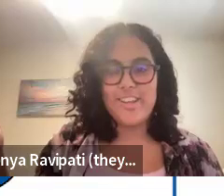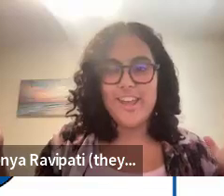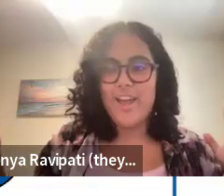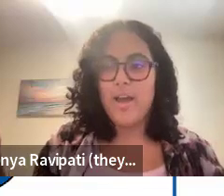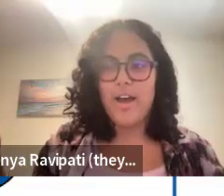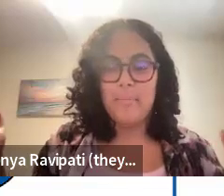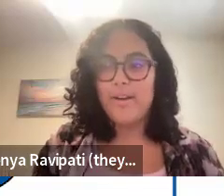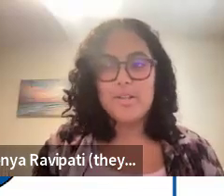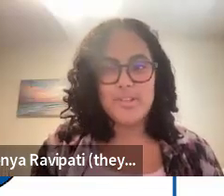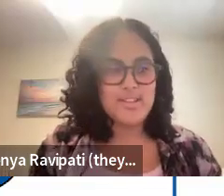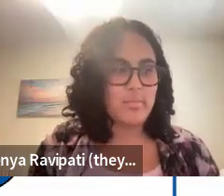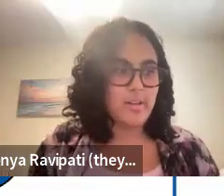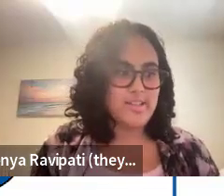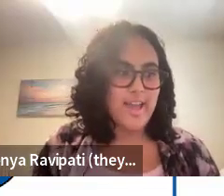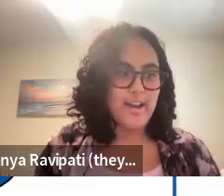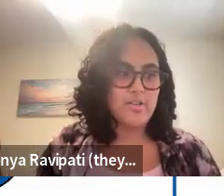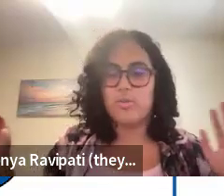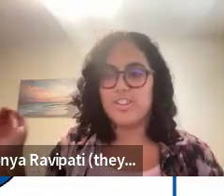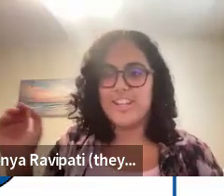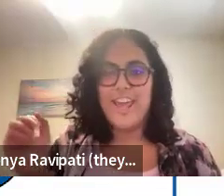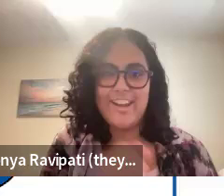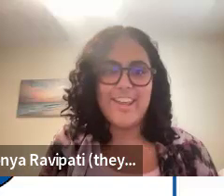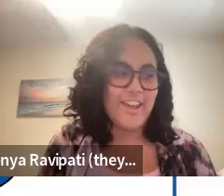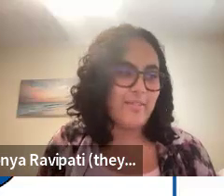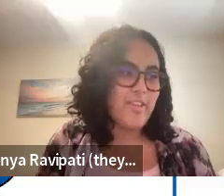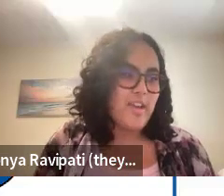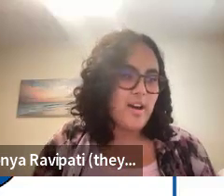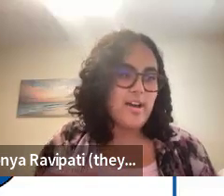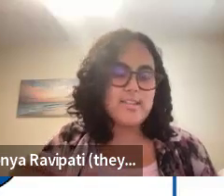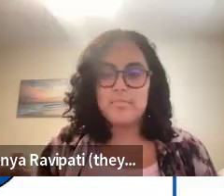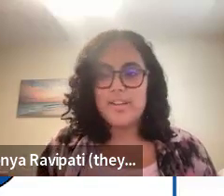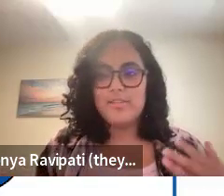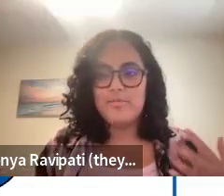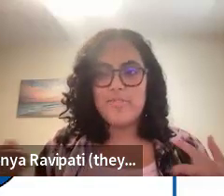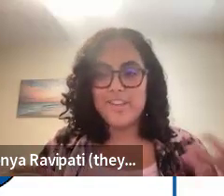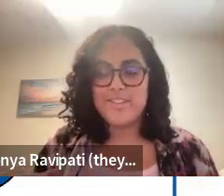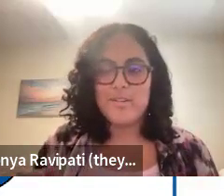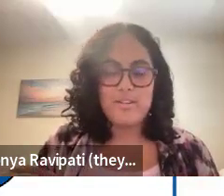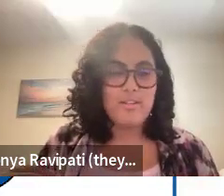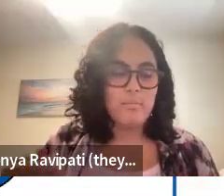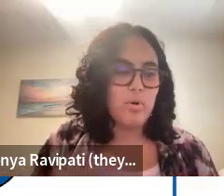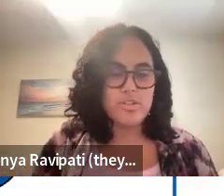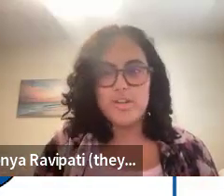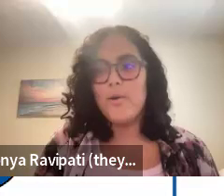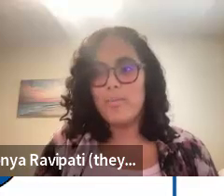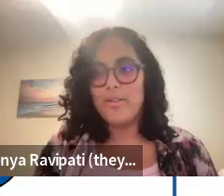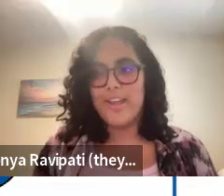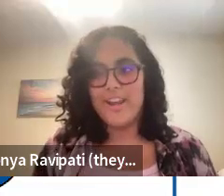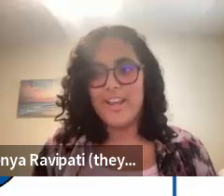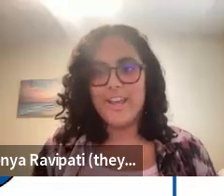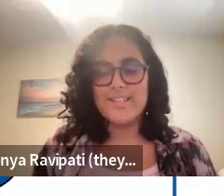the Americans with Disabilities Act or the ADA. Something that is important to note about the ADA